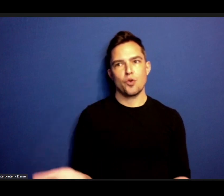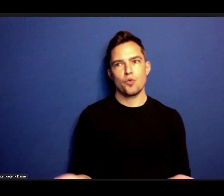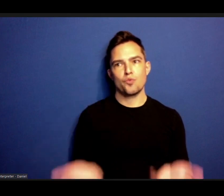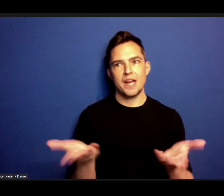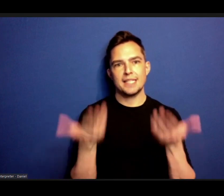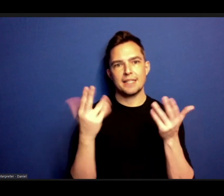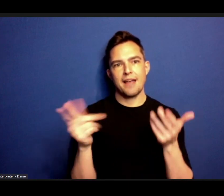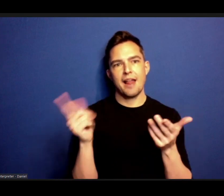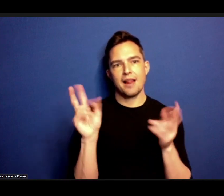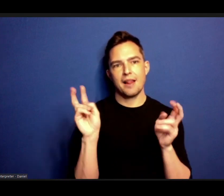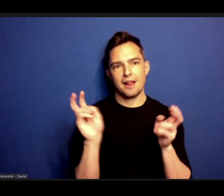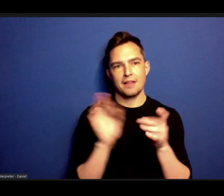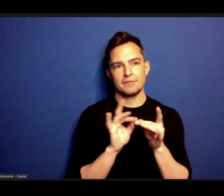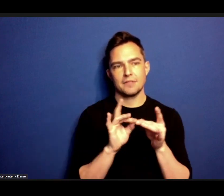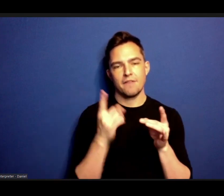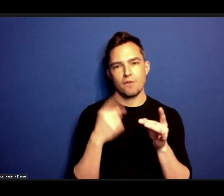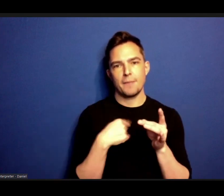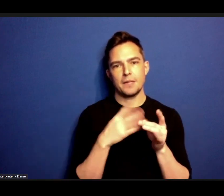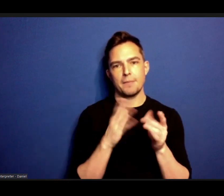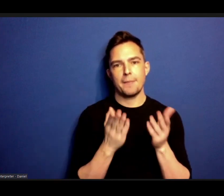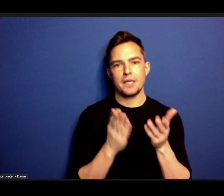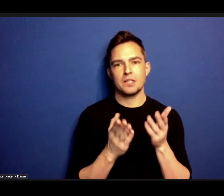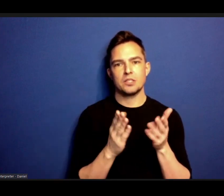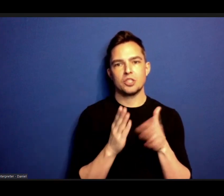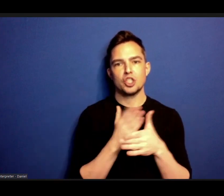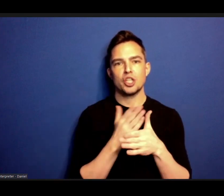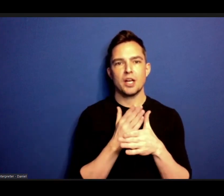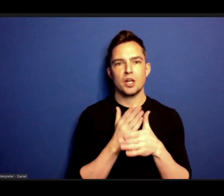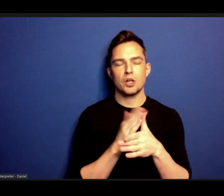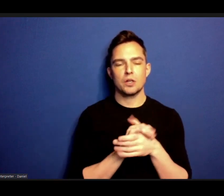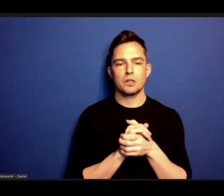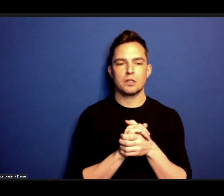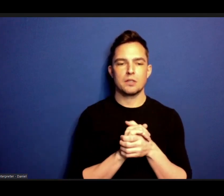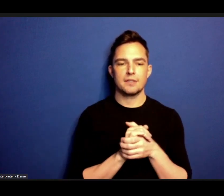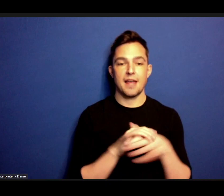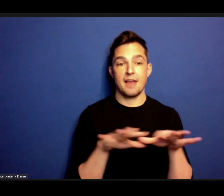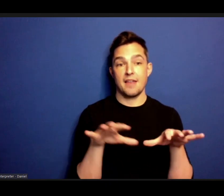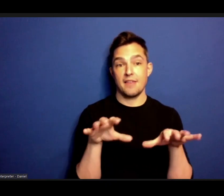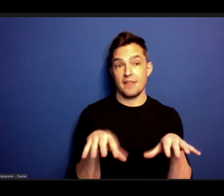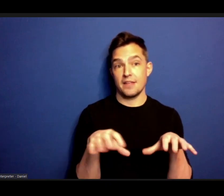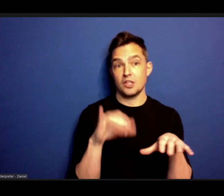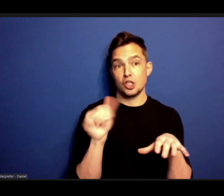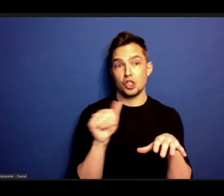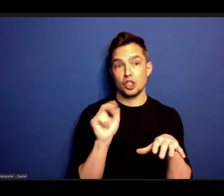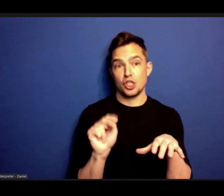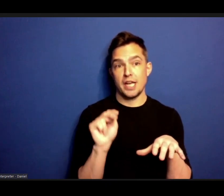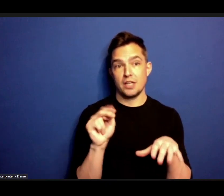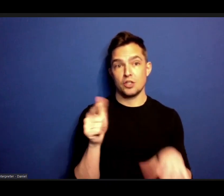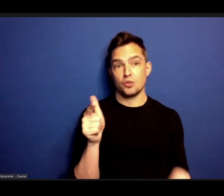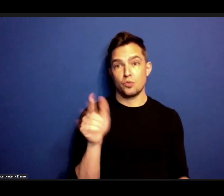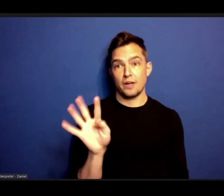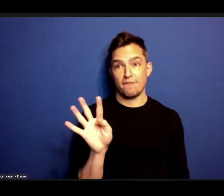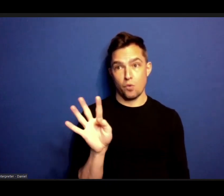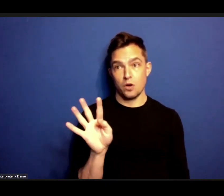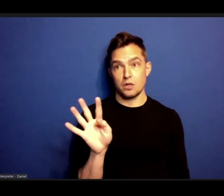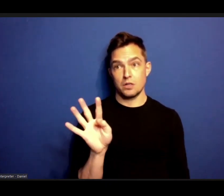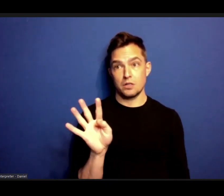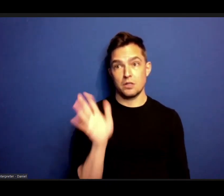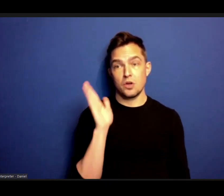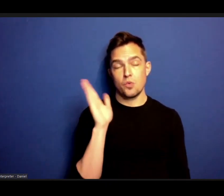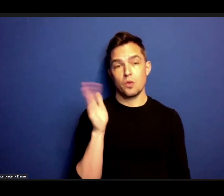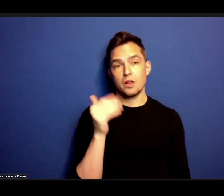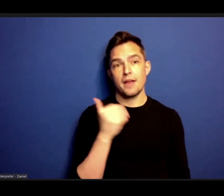hell for me to maybe share that this on January 24th actually. There is going to be a protest